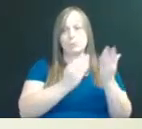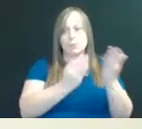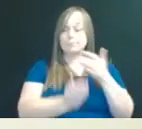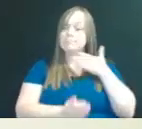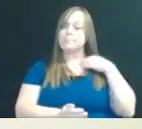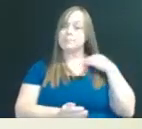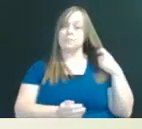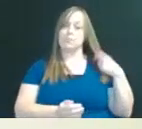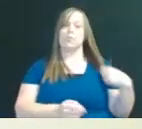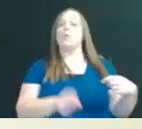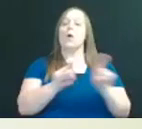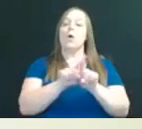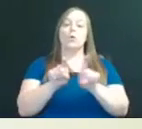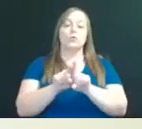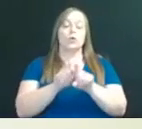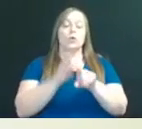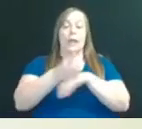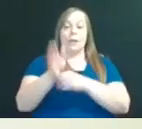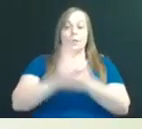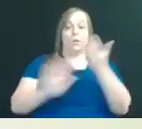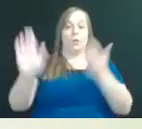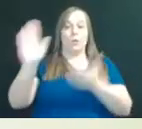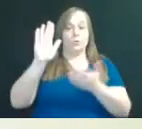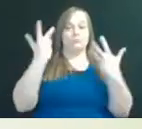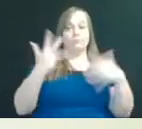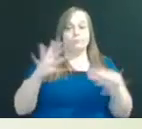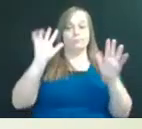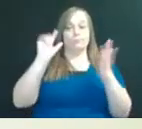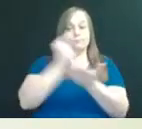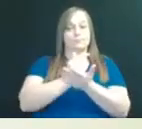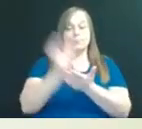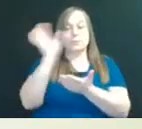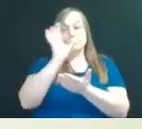And then also like post-college after graduation, they can help you with job placement.